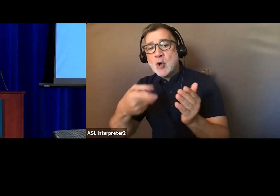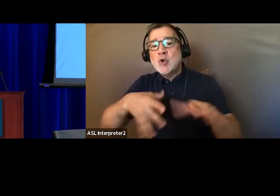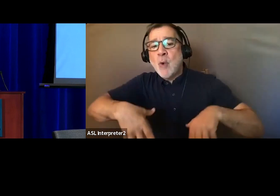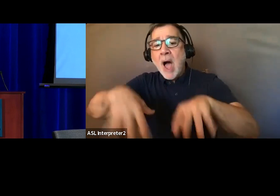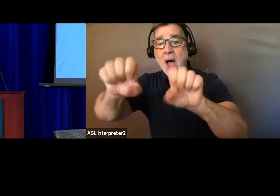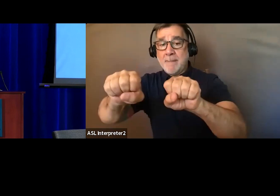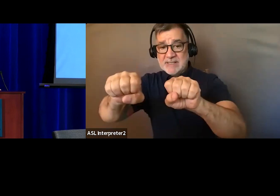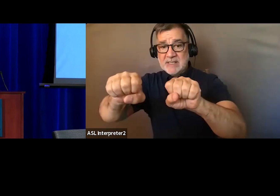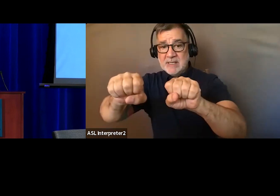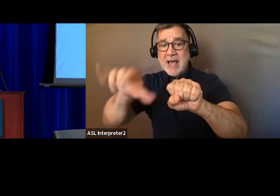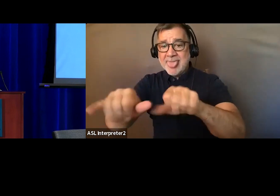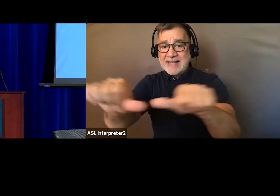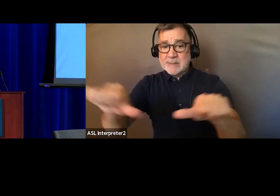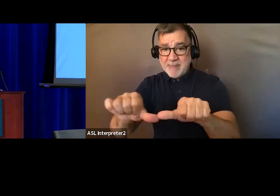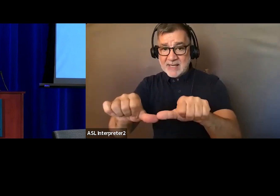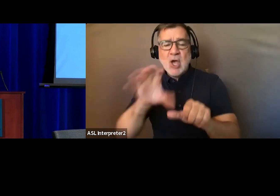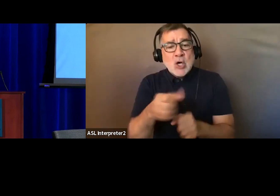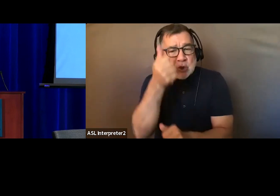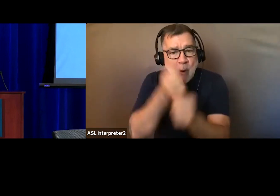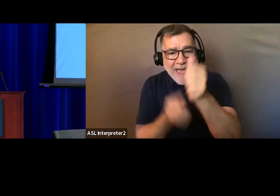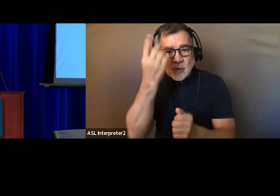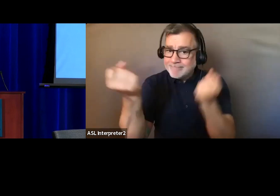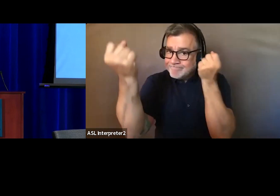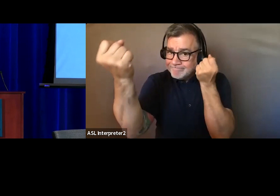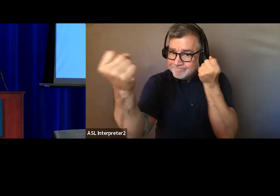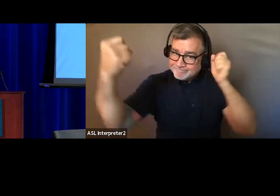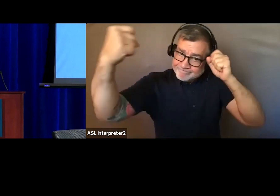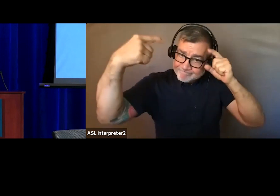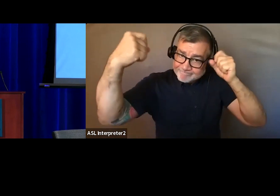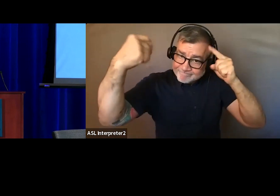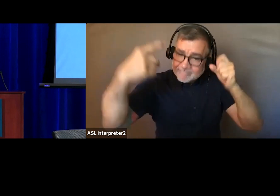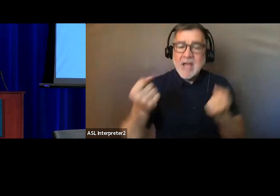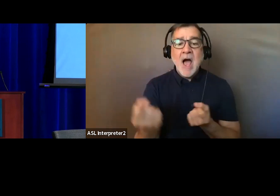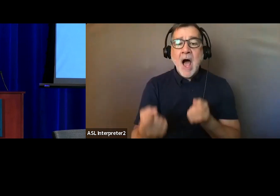so that everybody understands the terms and conditions, the costs and the timing for a project.